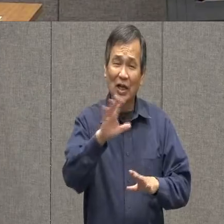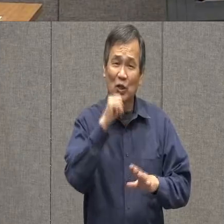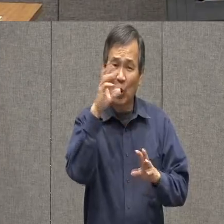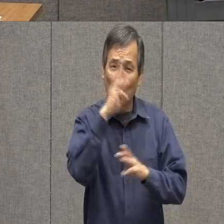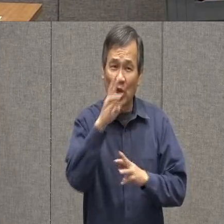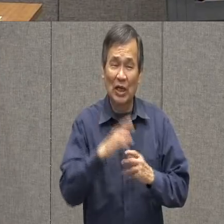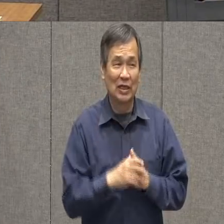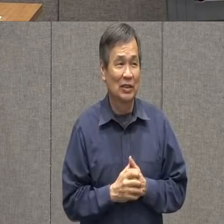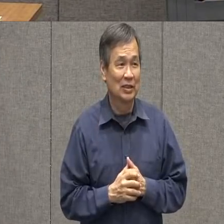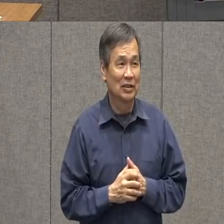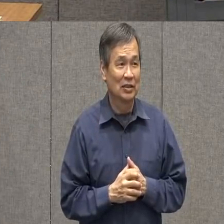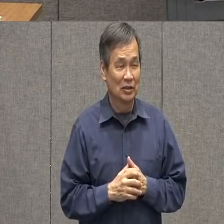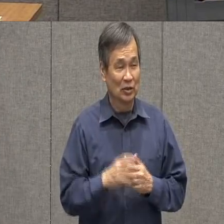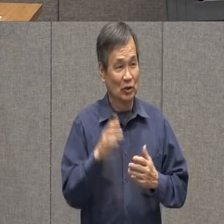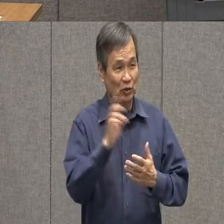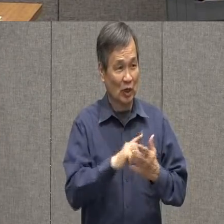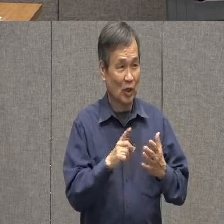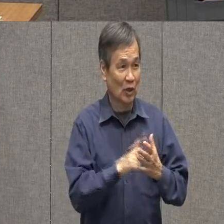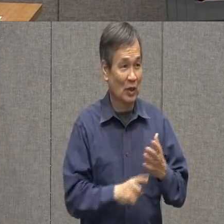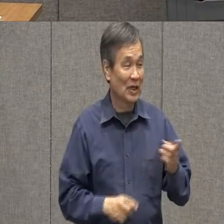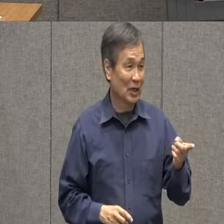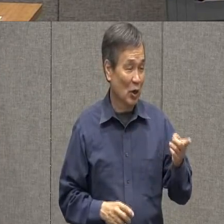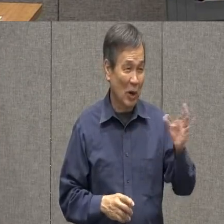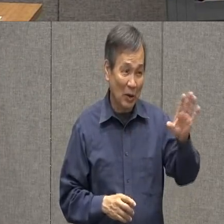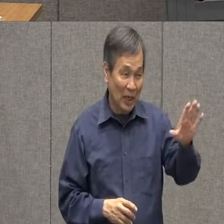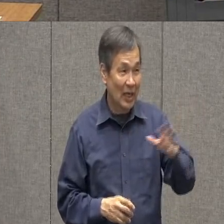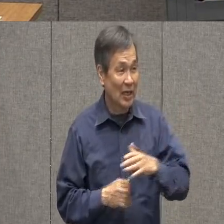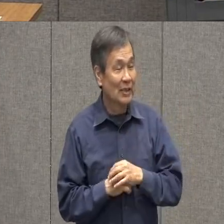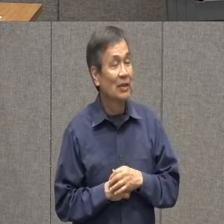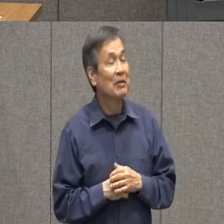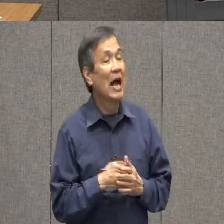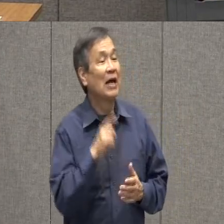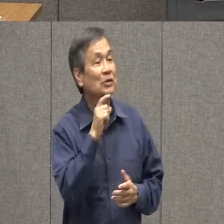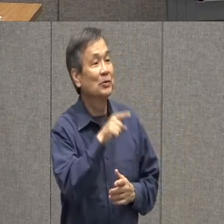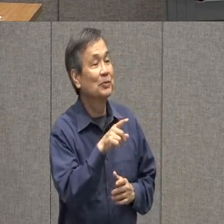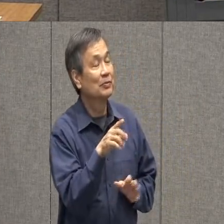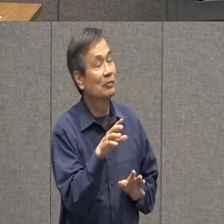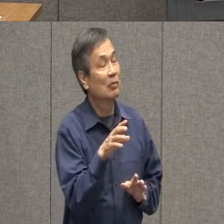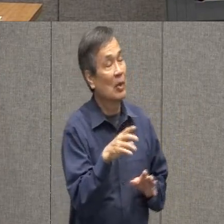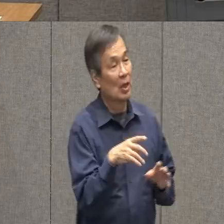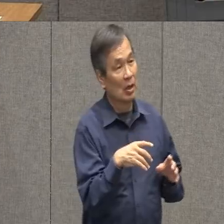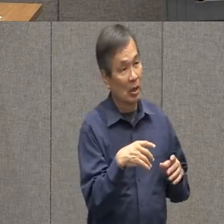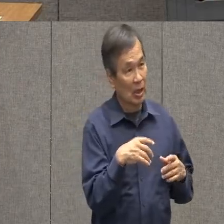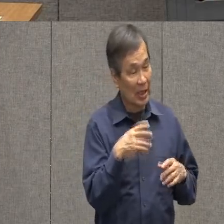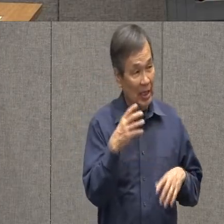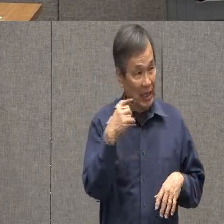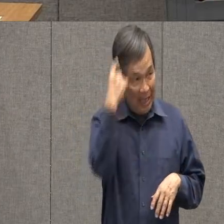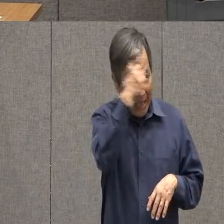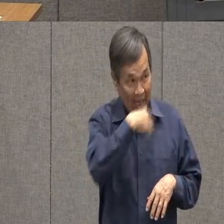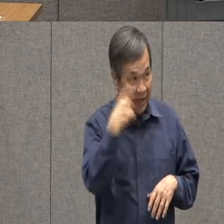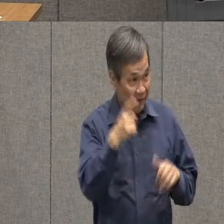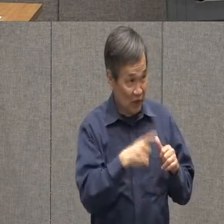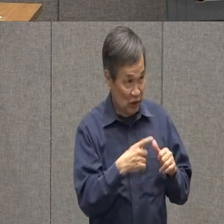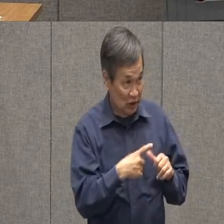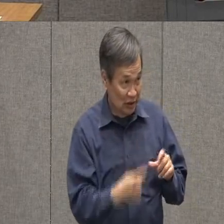You just draw what you can. Can I ask before I get started? Yes. Okay so, should I start with your head? Top to bottom.